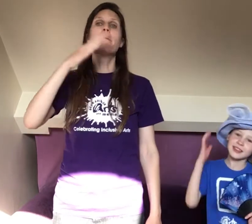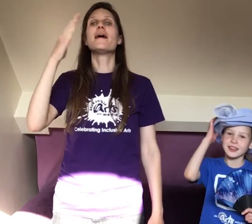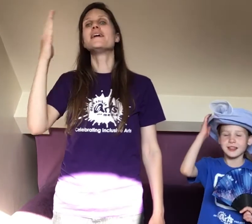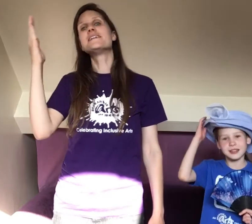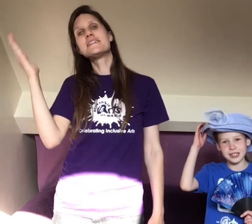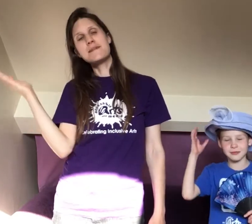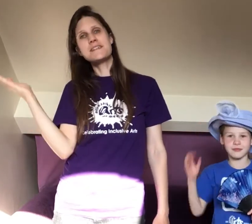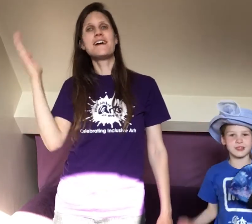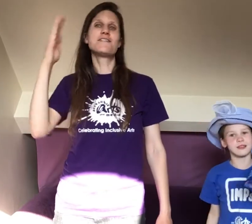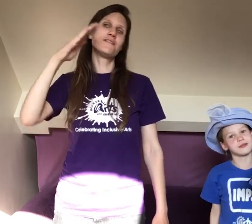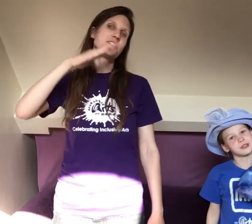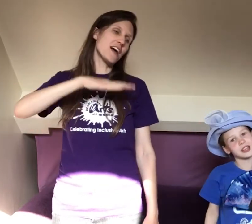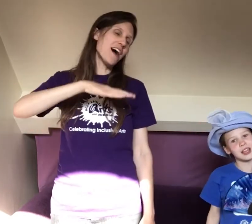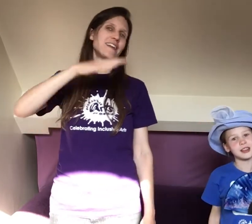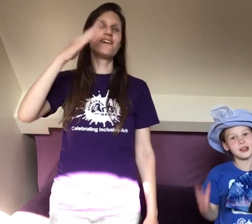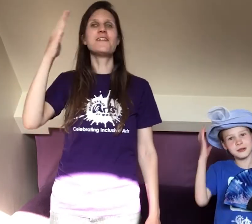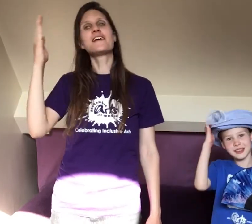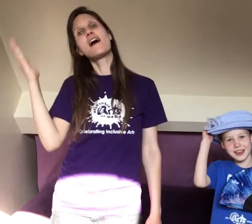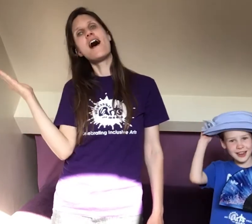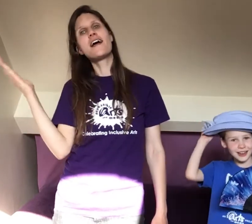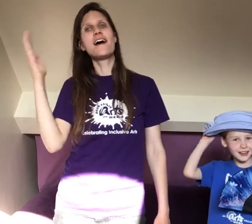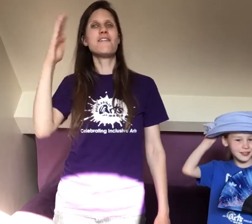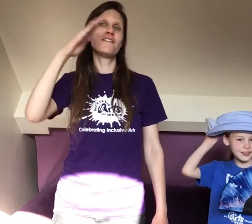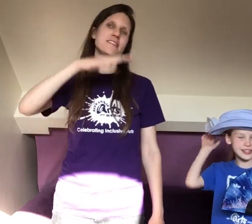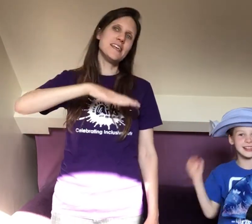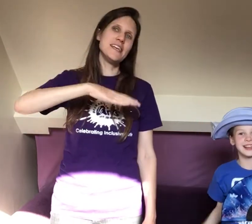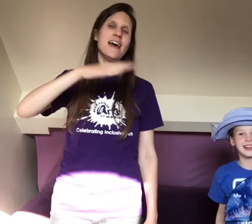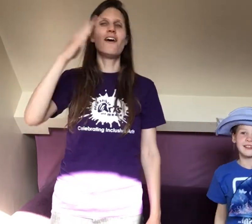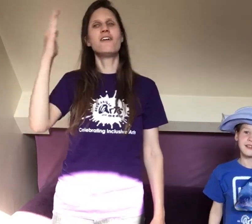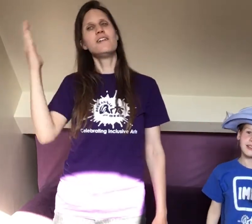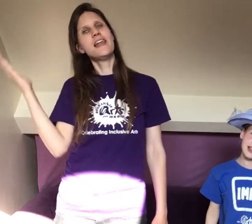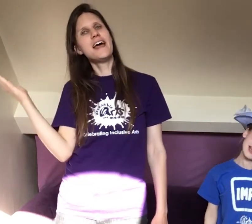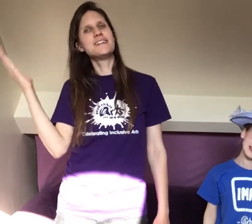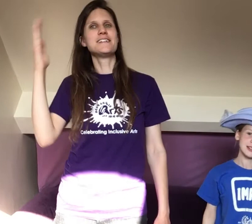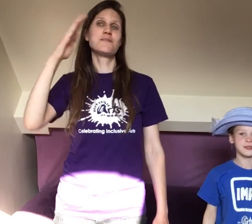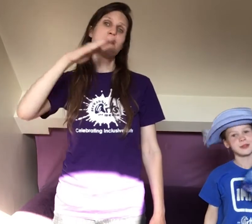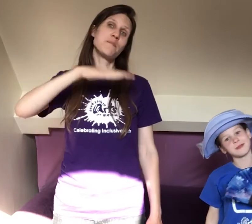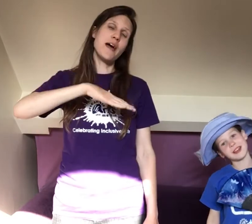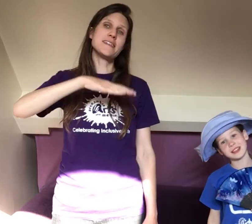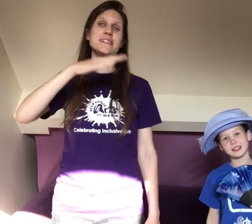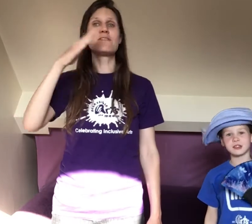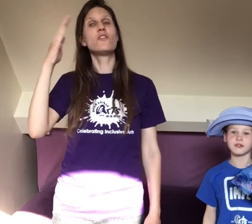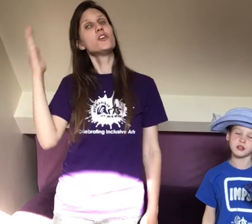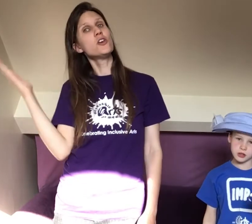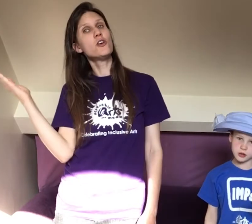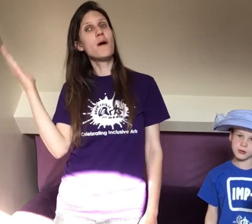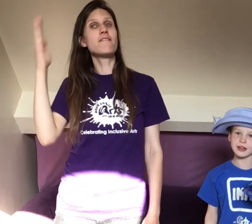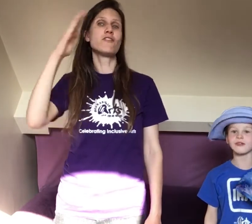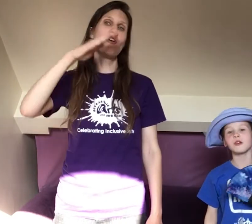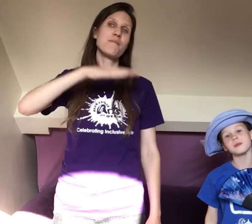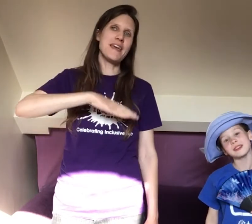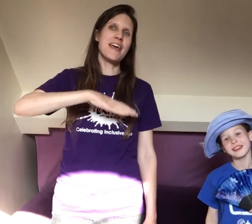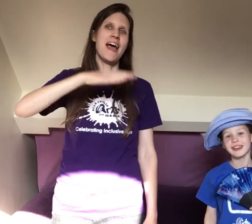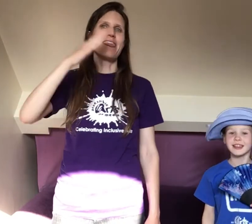My ship sailed from China with a cargo of tea, all laden with presents for you and for me.